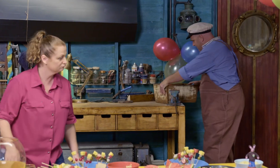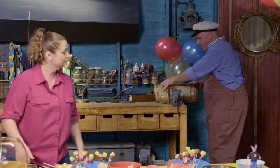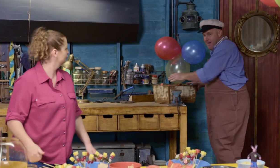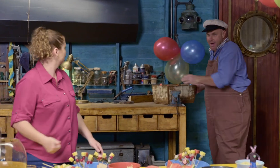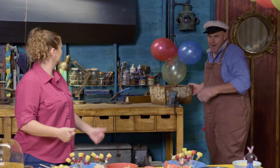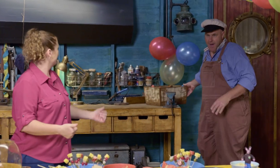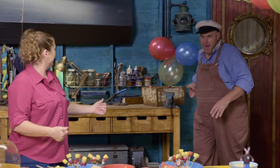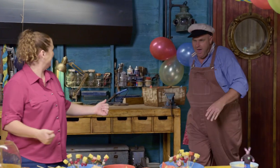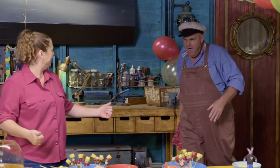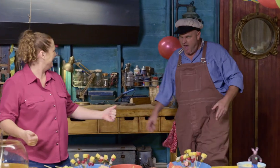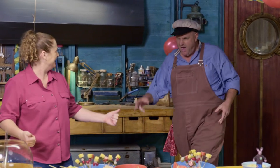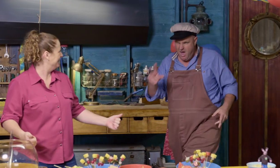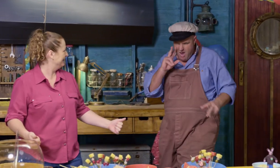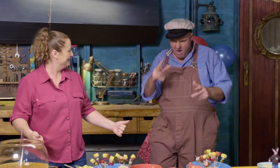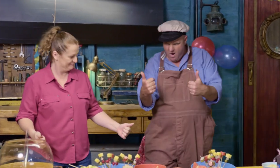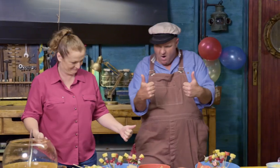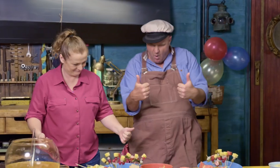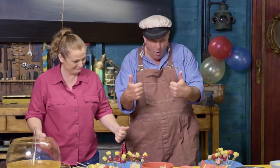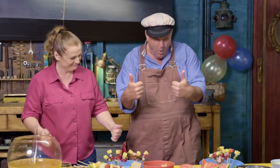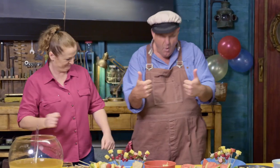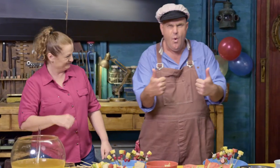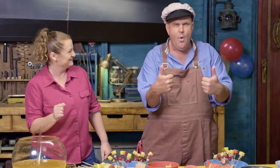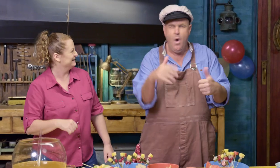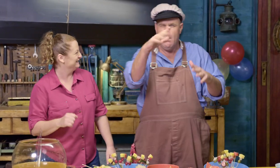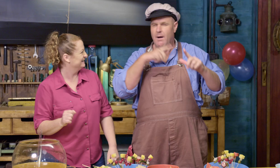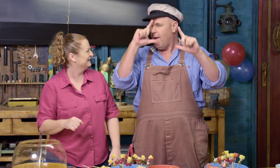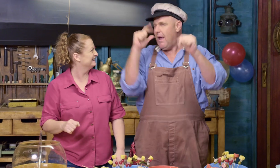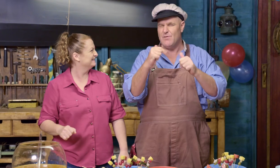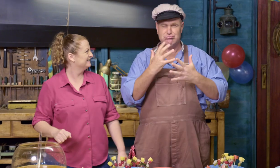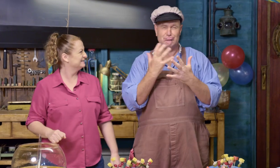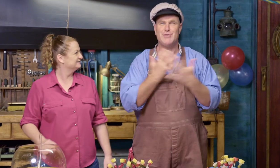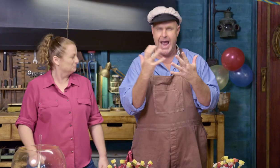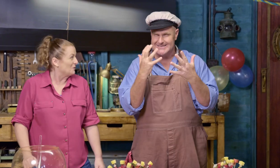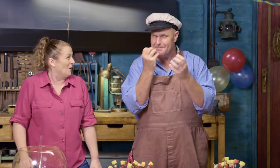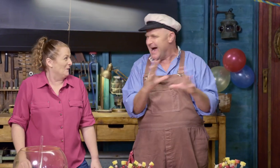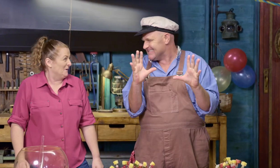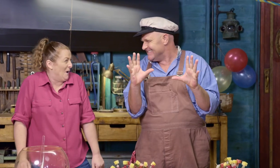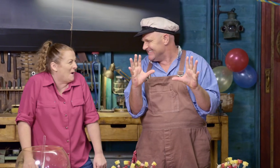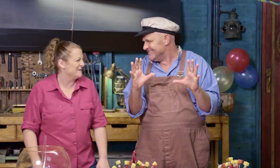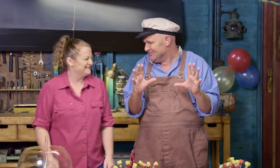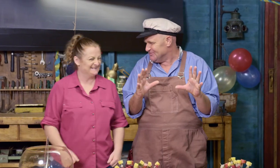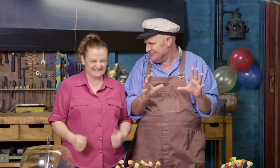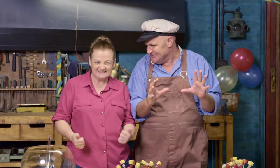Hmm. Oh, this looks great! Oh, I do love surprise parties.